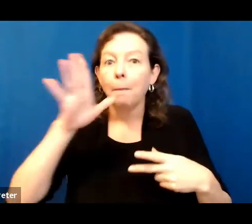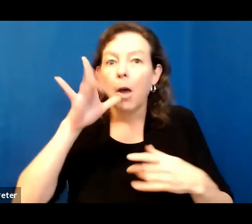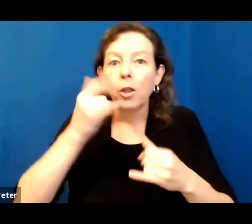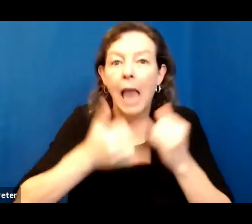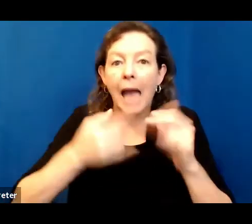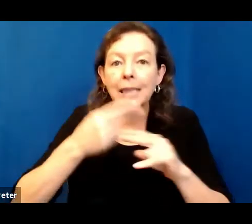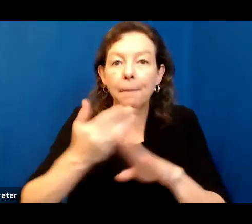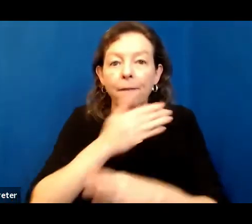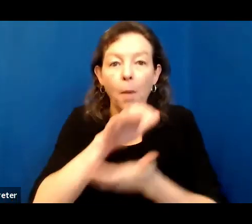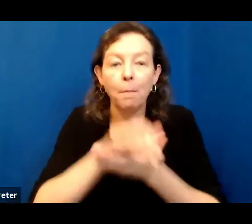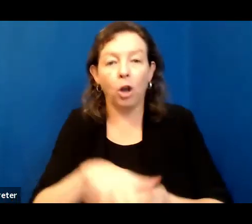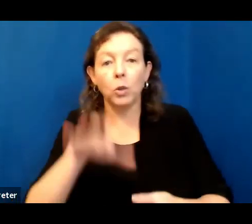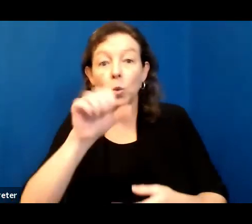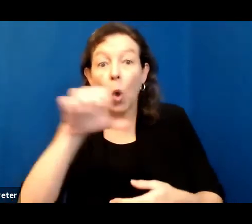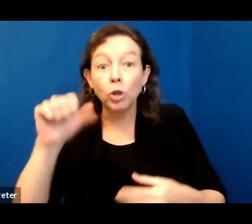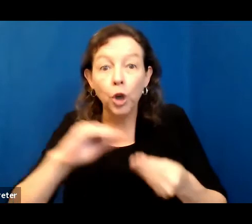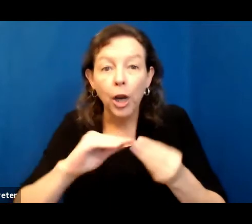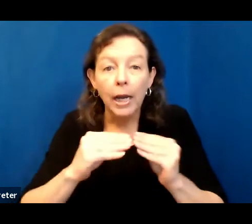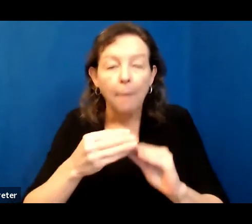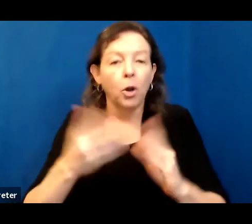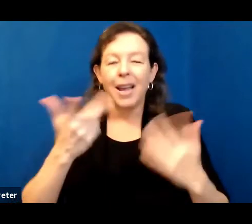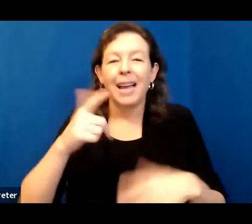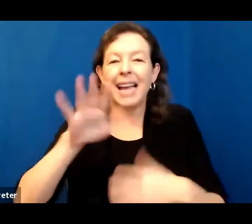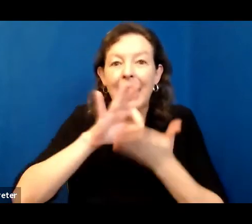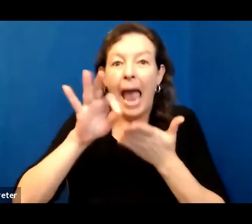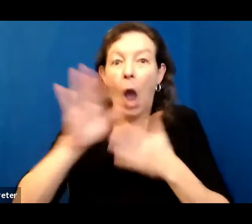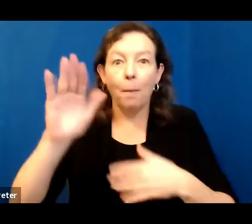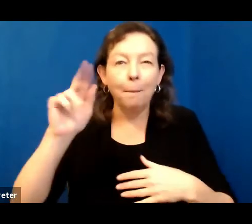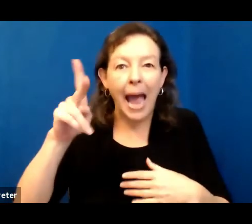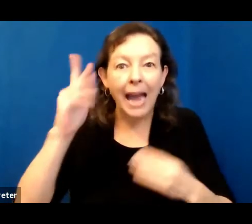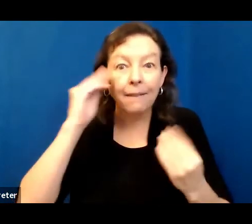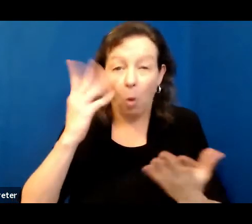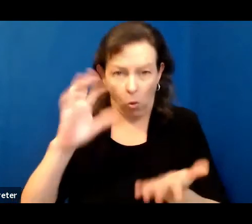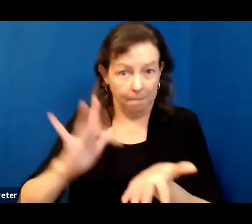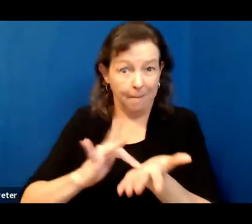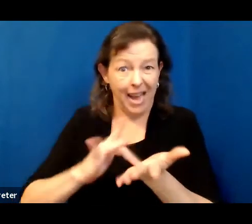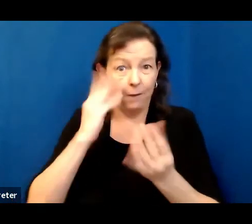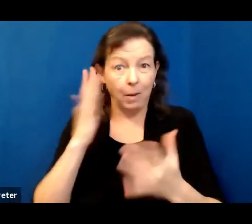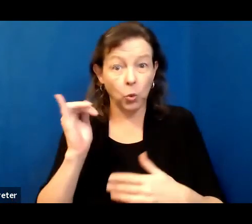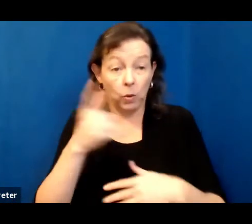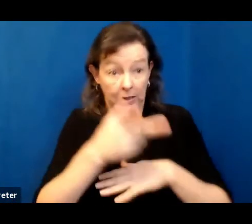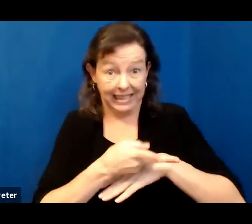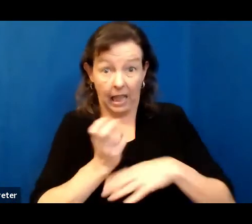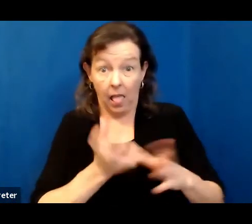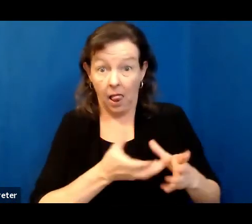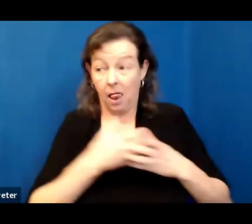social security number, account numbers, banking information or even medical information and then they use this information, like I said